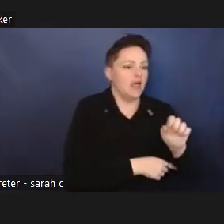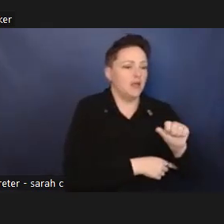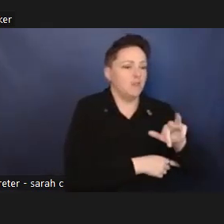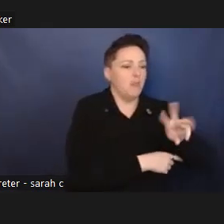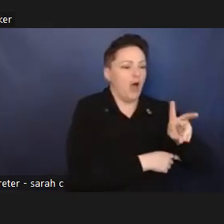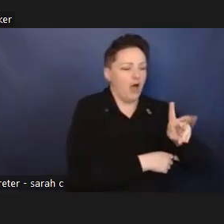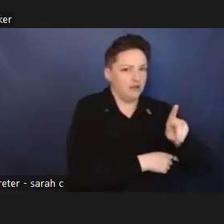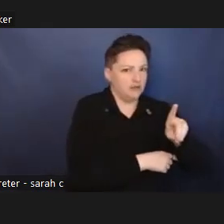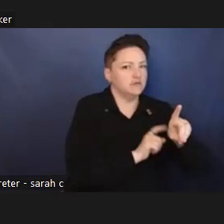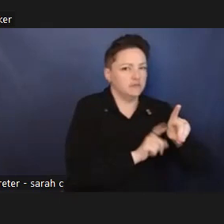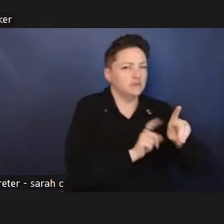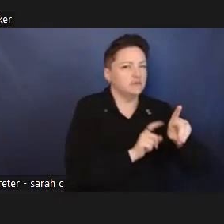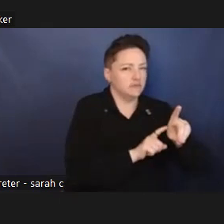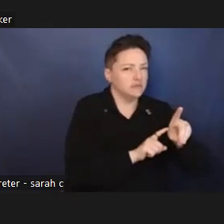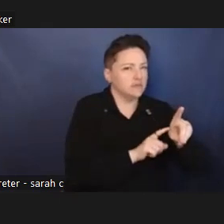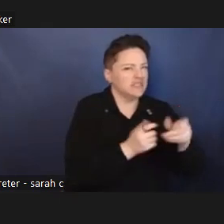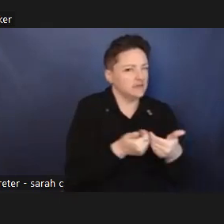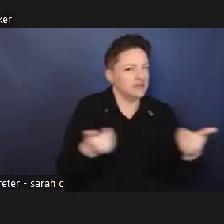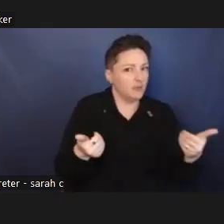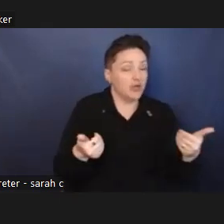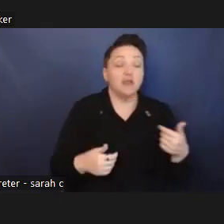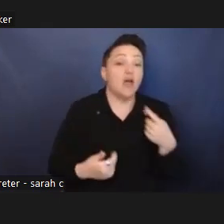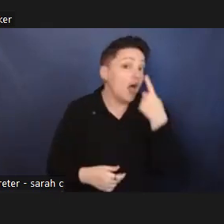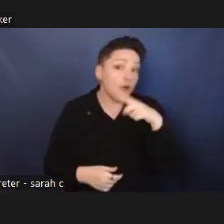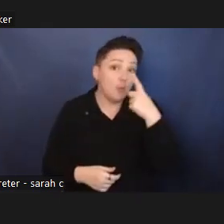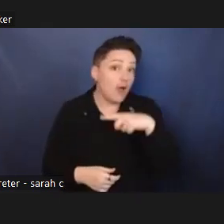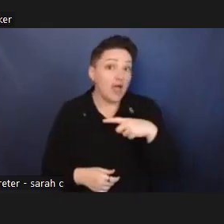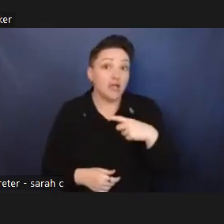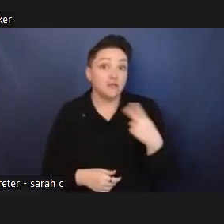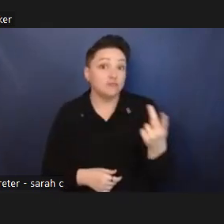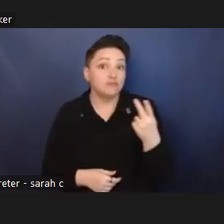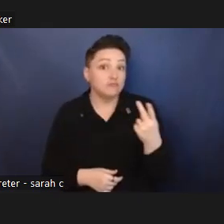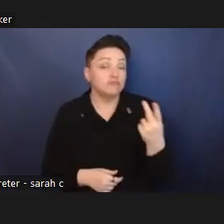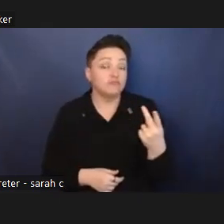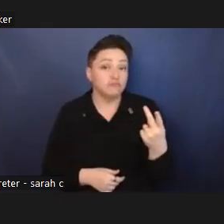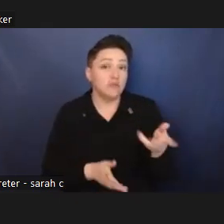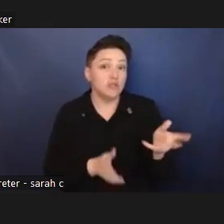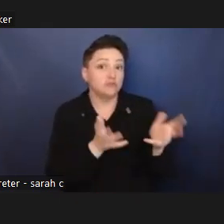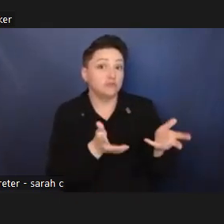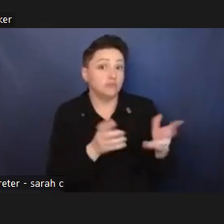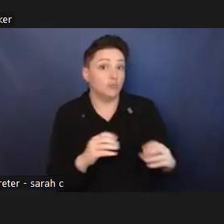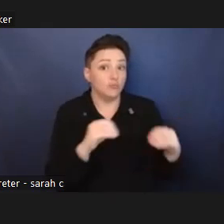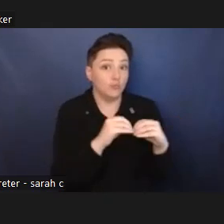But we can take that question off line if there's specific notice that was received.